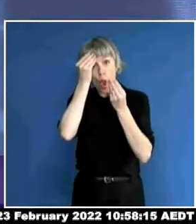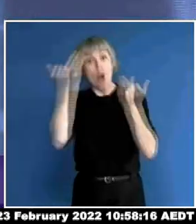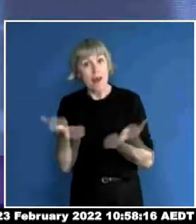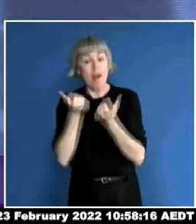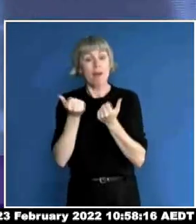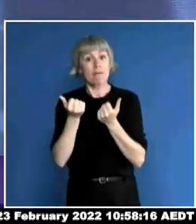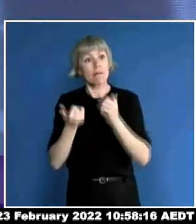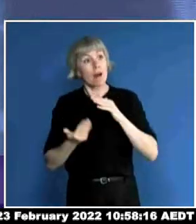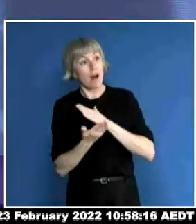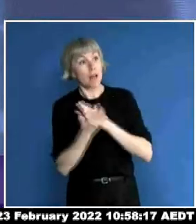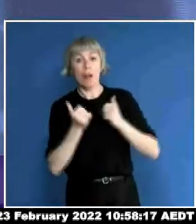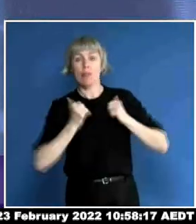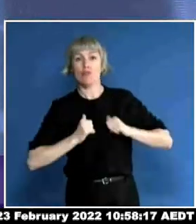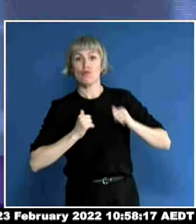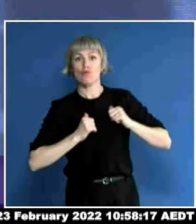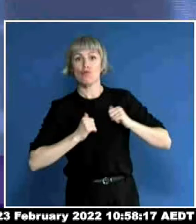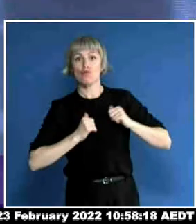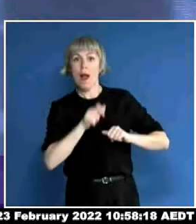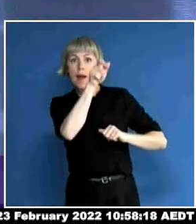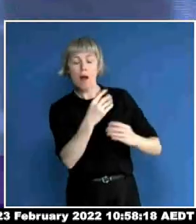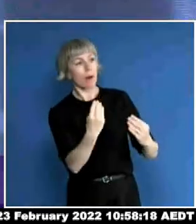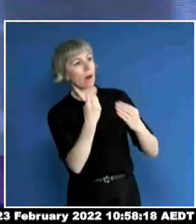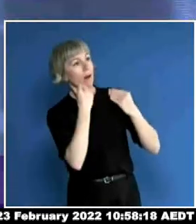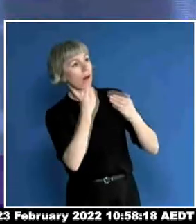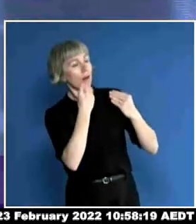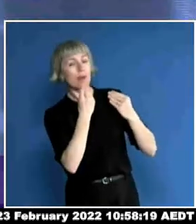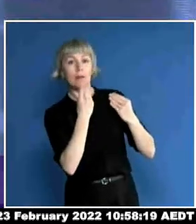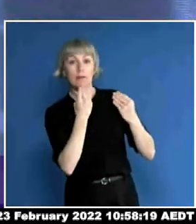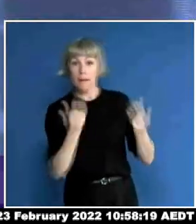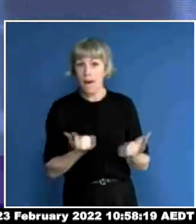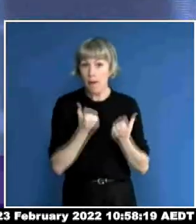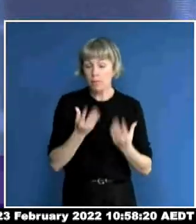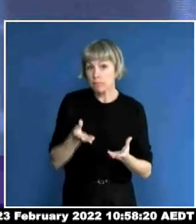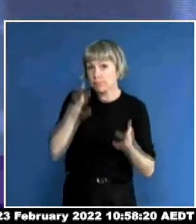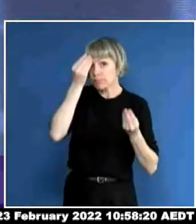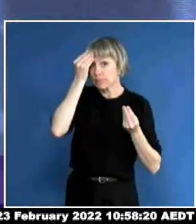We will examine whether the participants obtained relevant and long-term employment